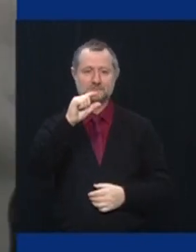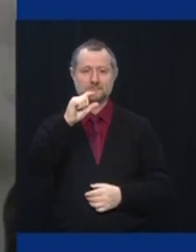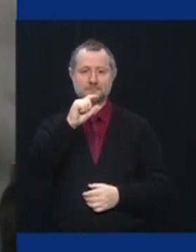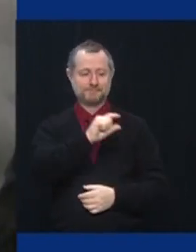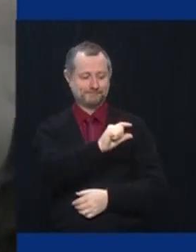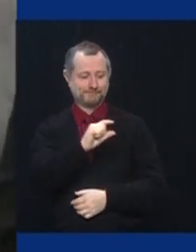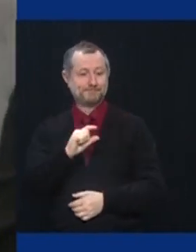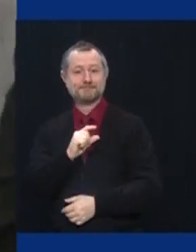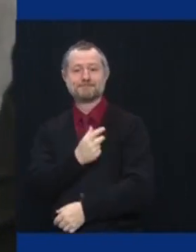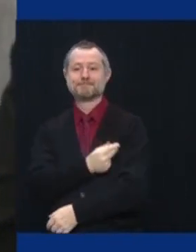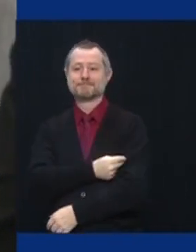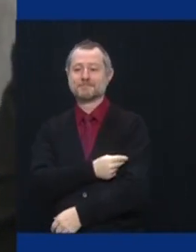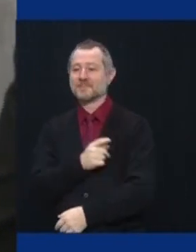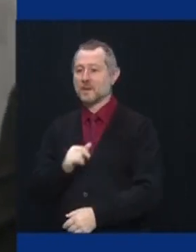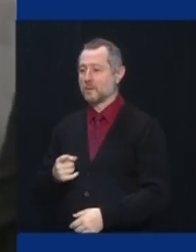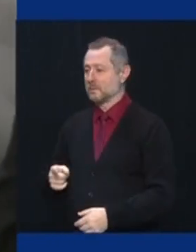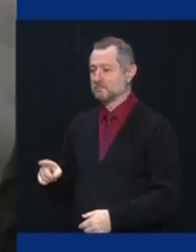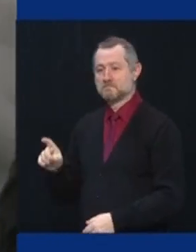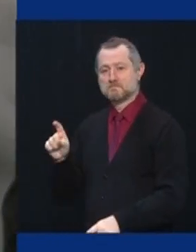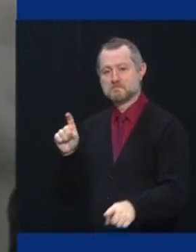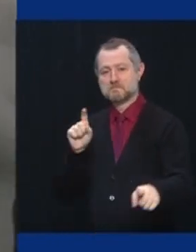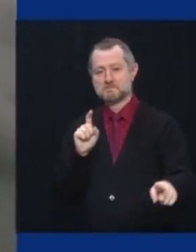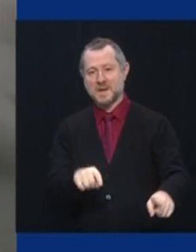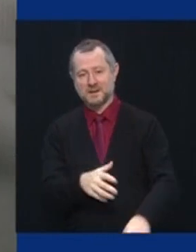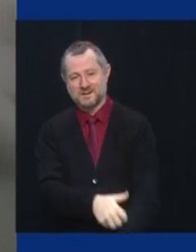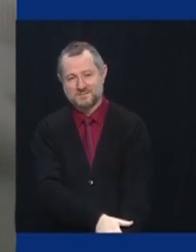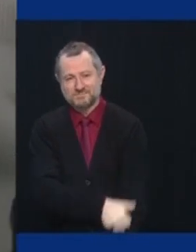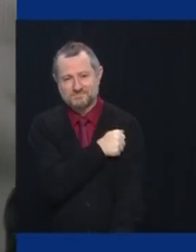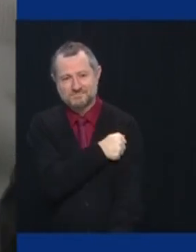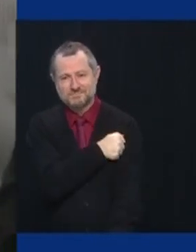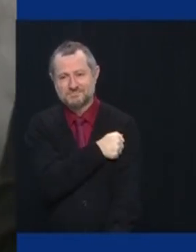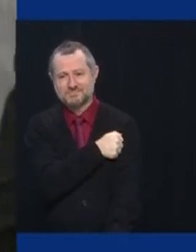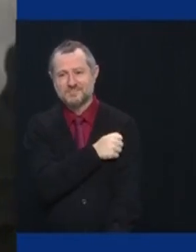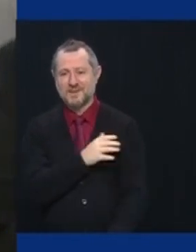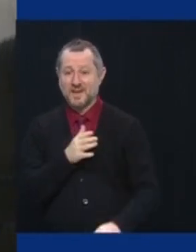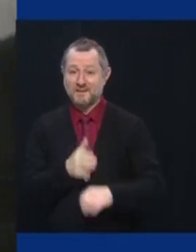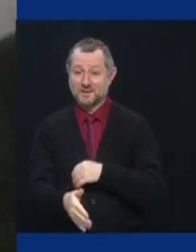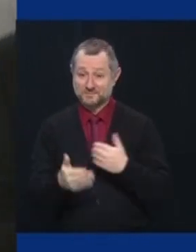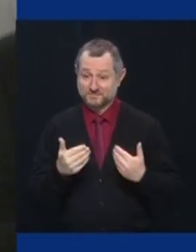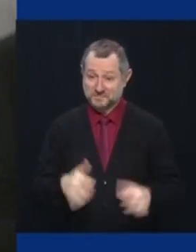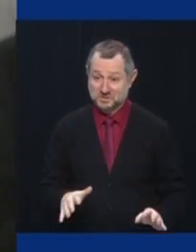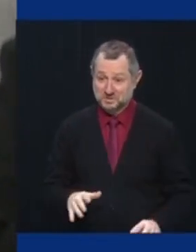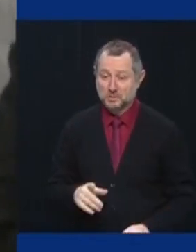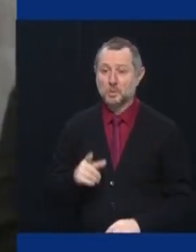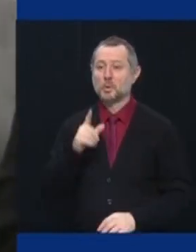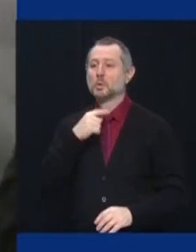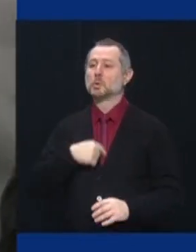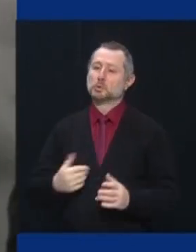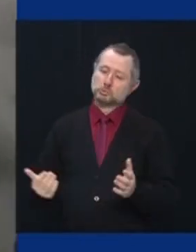YOU CRUSH THEM WITH THIS VACCINE. BUT WE HAVE TO TAKE IT.